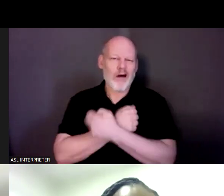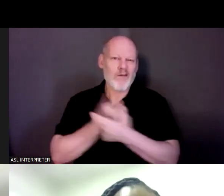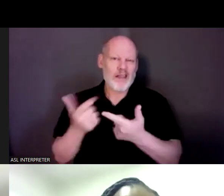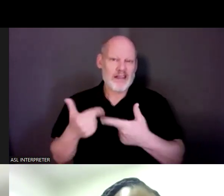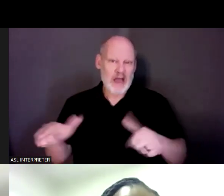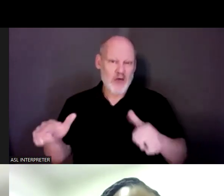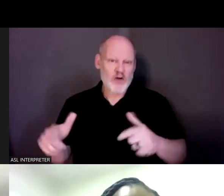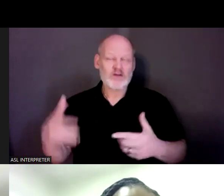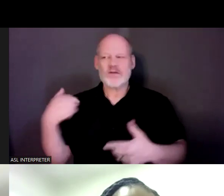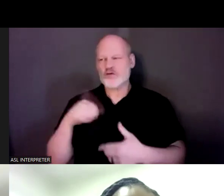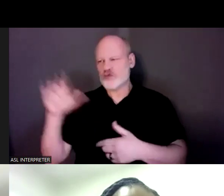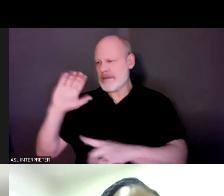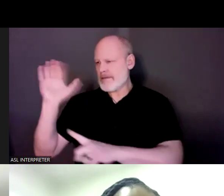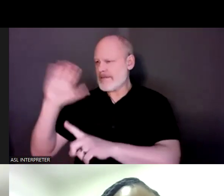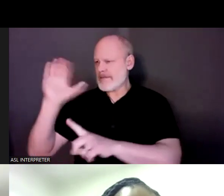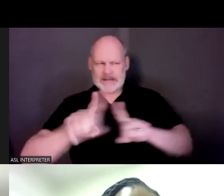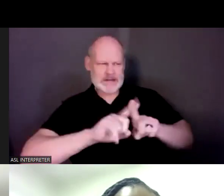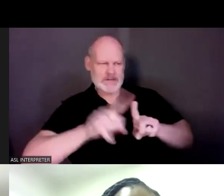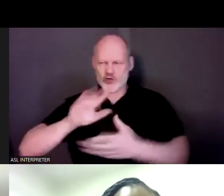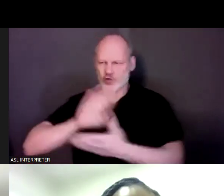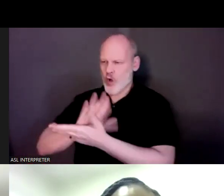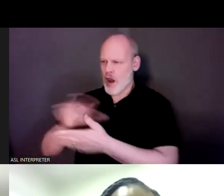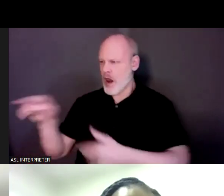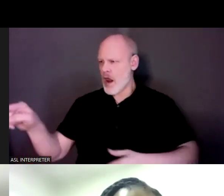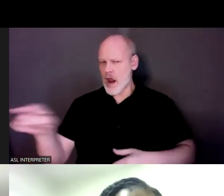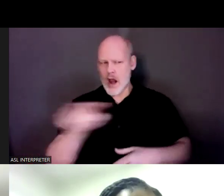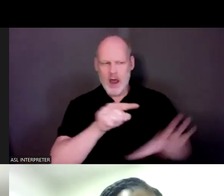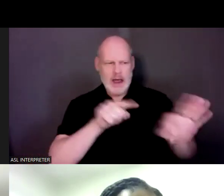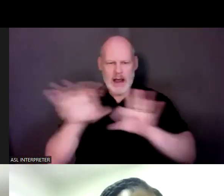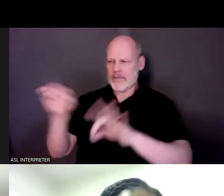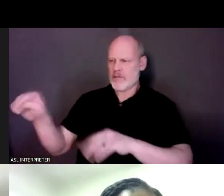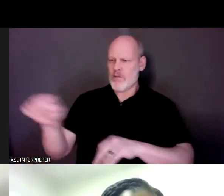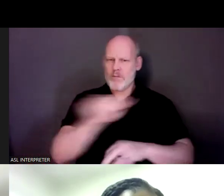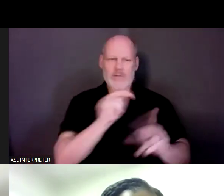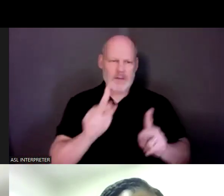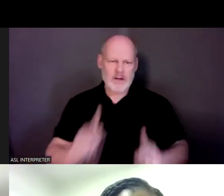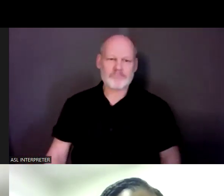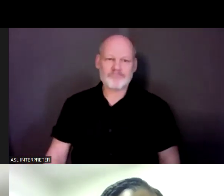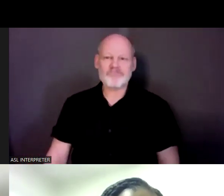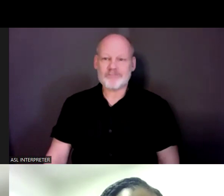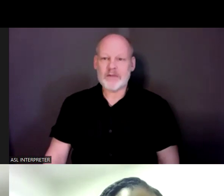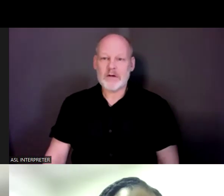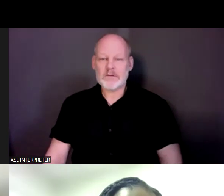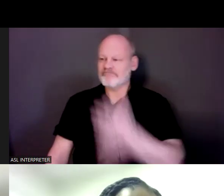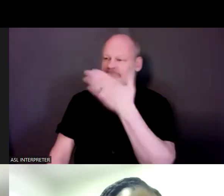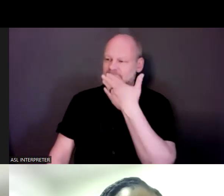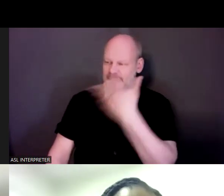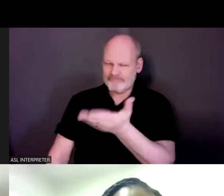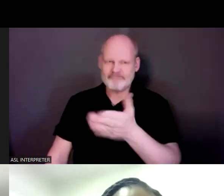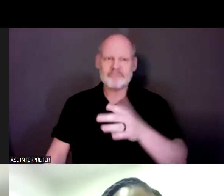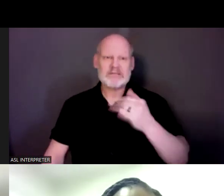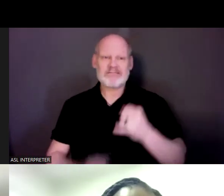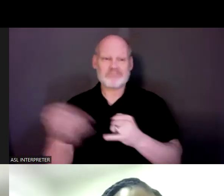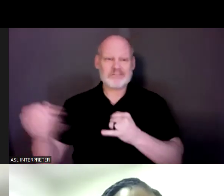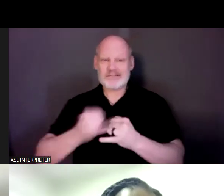our schools but that's where we're at. Now thank you so much; last question to